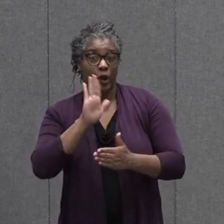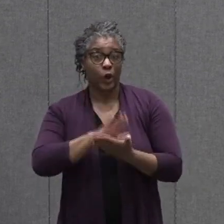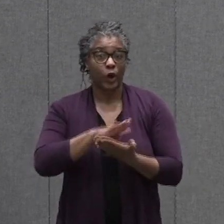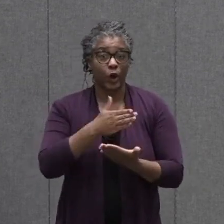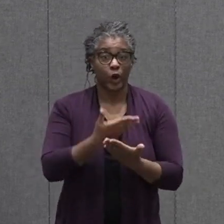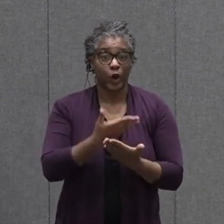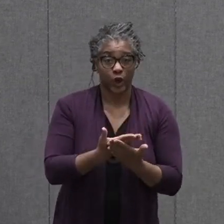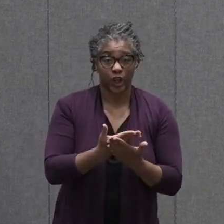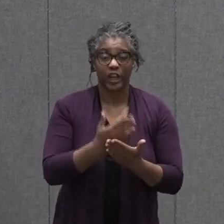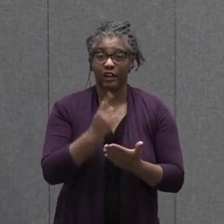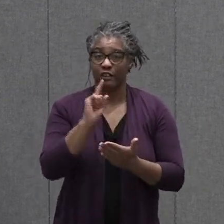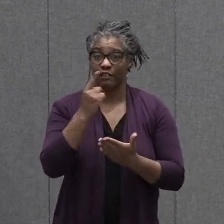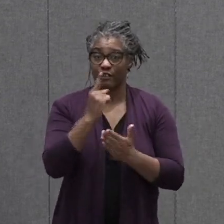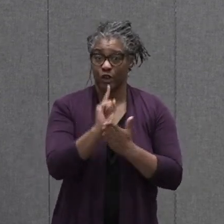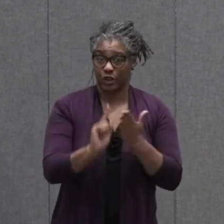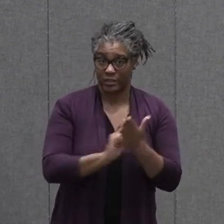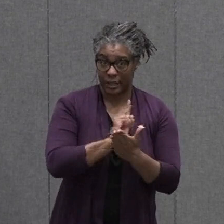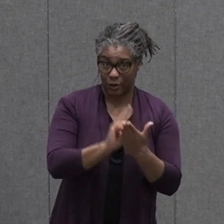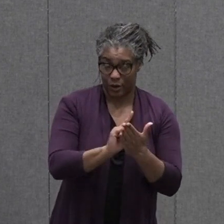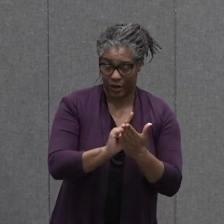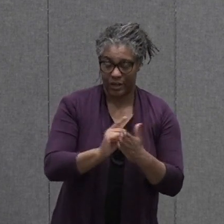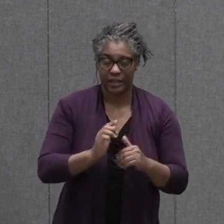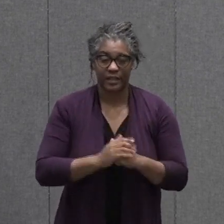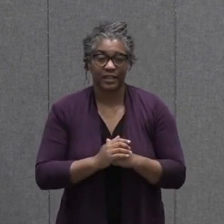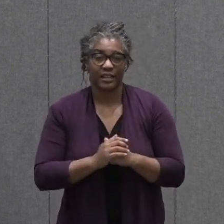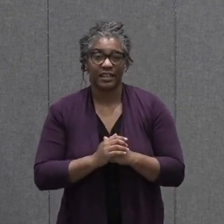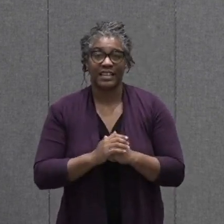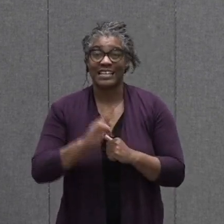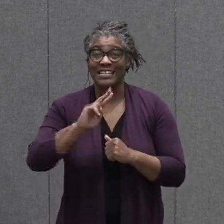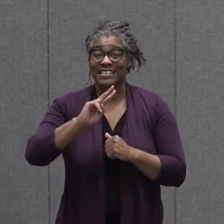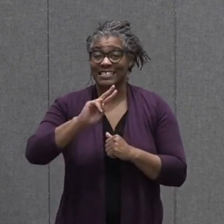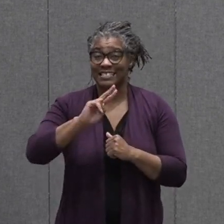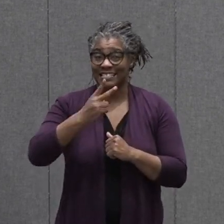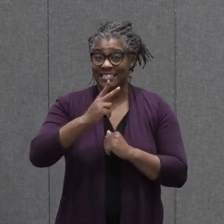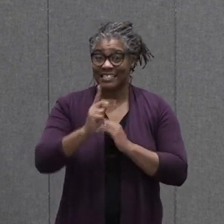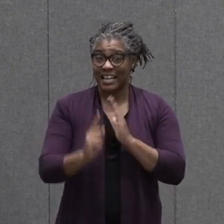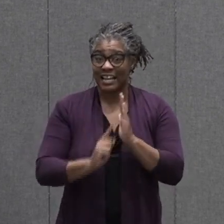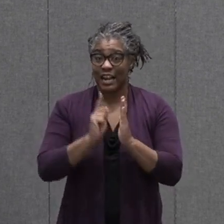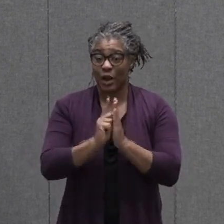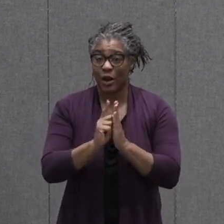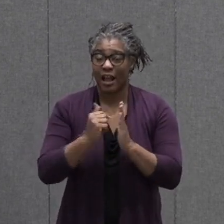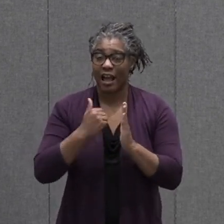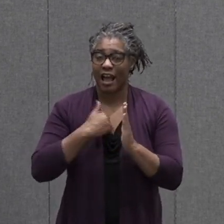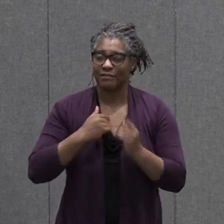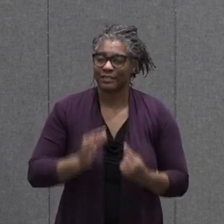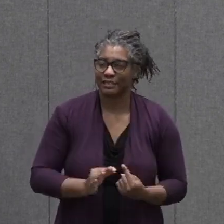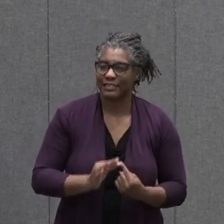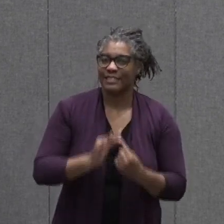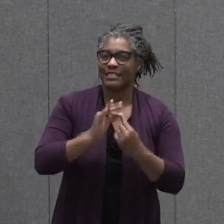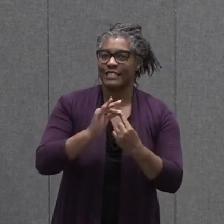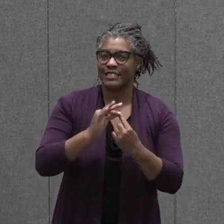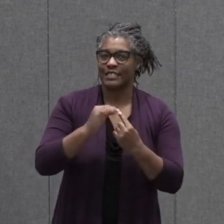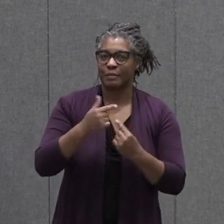at nine o'clock we have a very special guest for a virtual field trip. And he is, his name is Wrangler Bob Myer